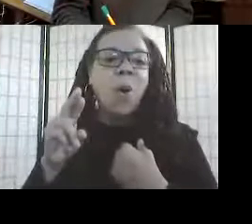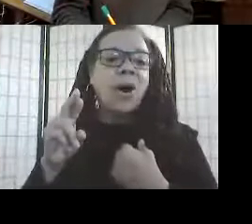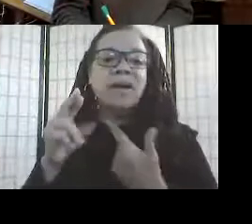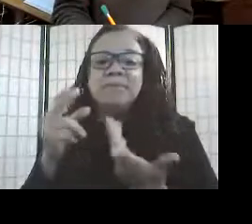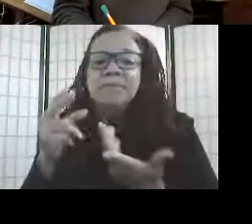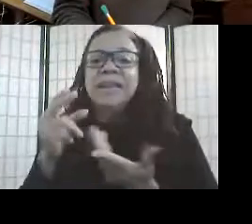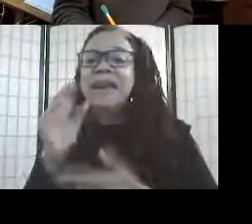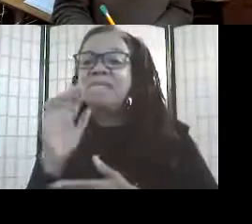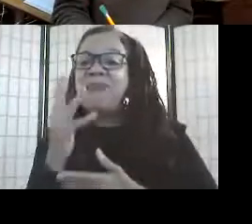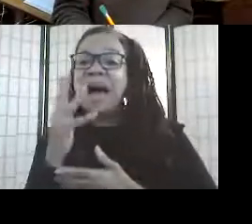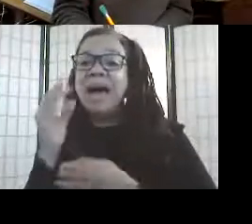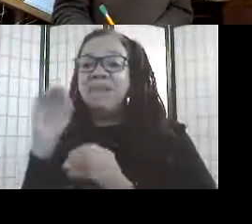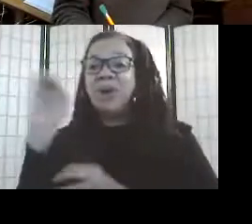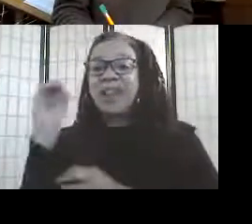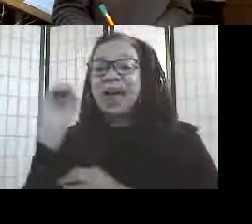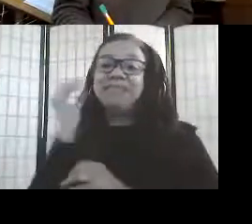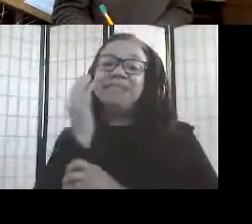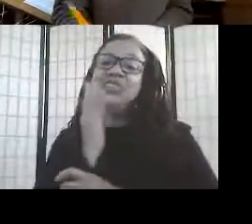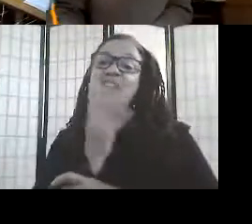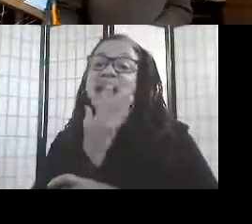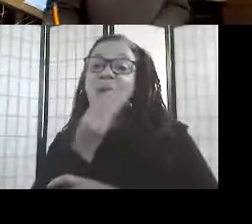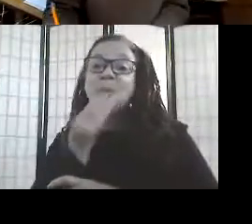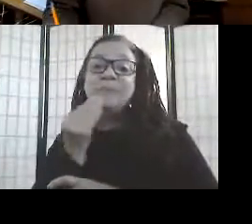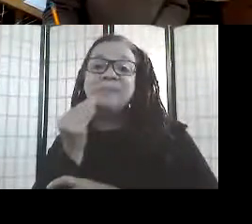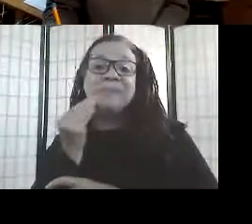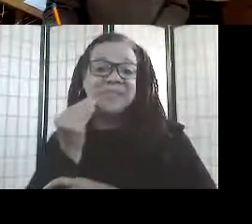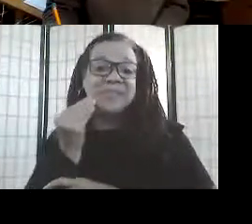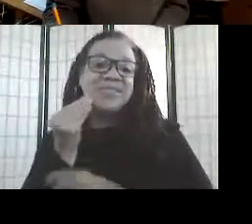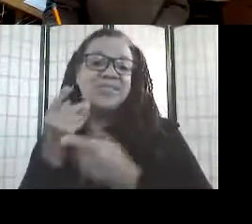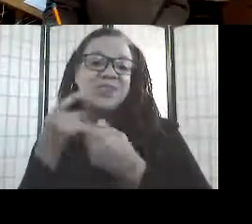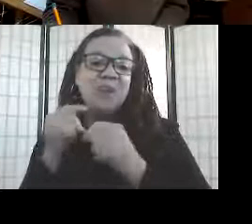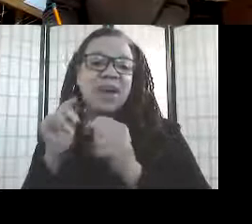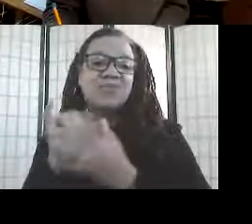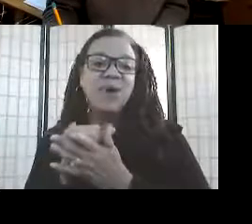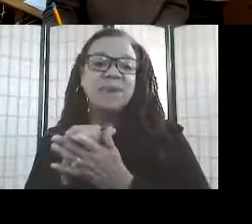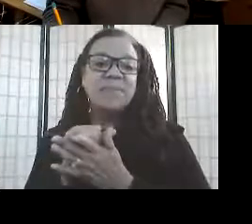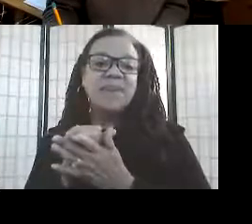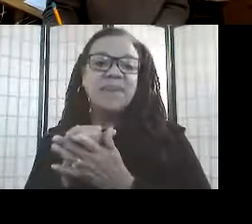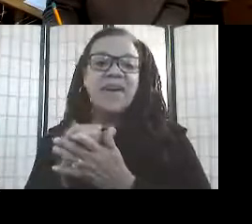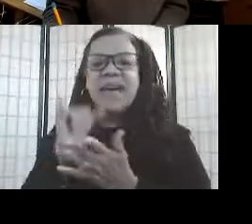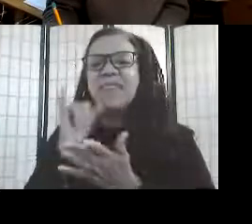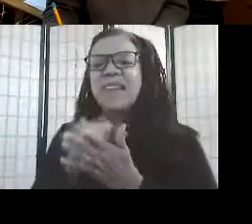shadow or something? And I actually tried drawing him a couple times like that, and I realized that's really gonna change